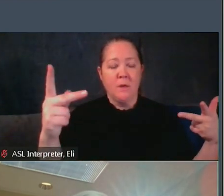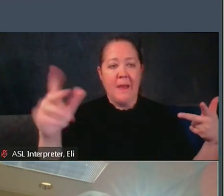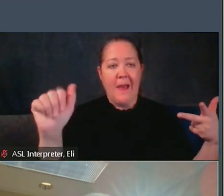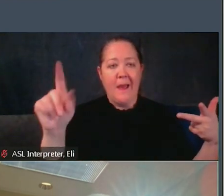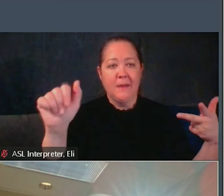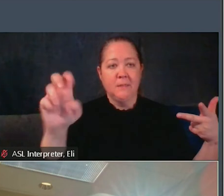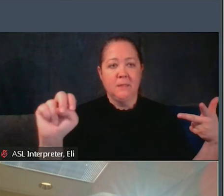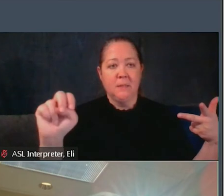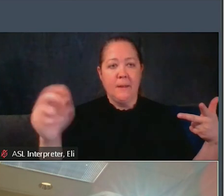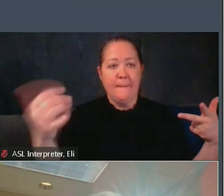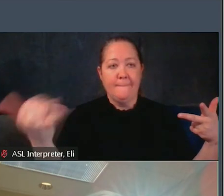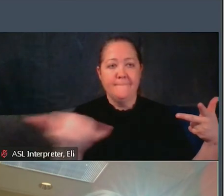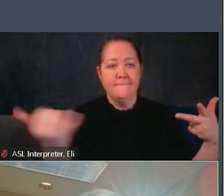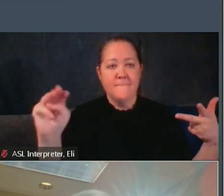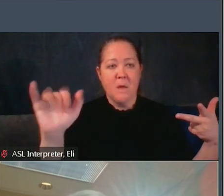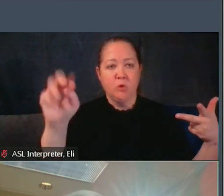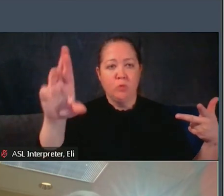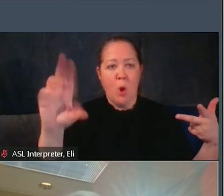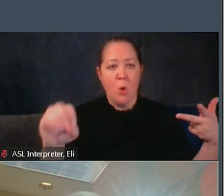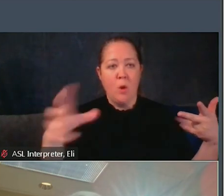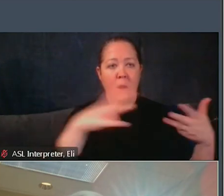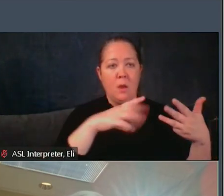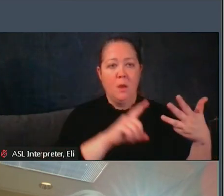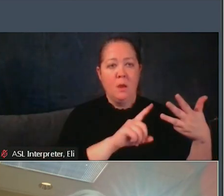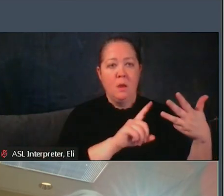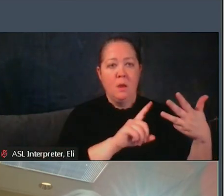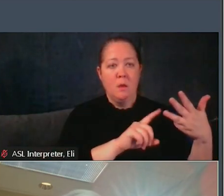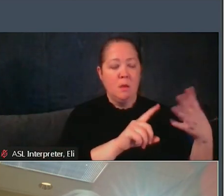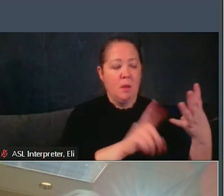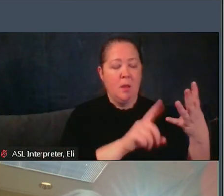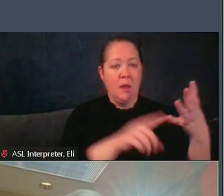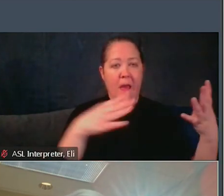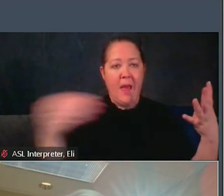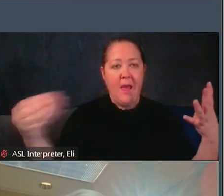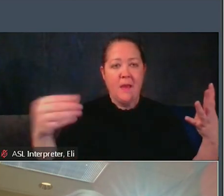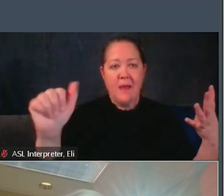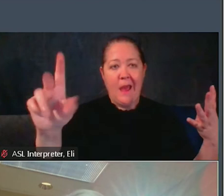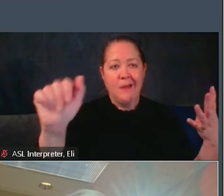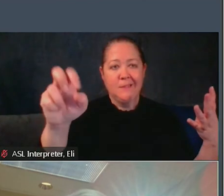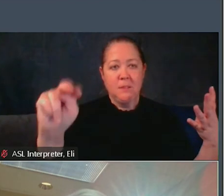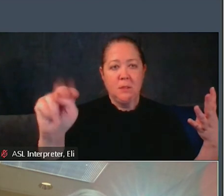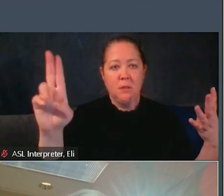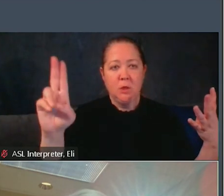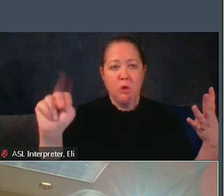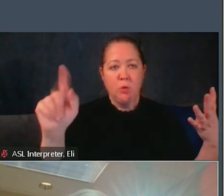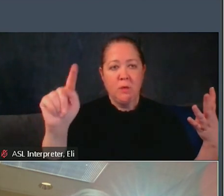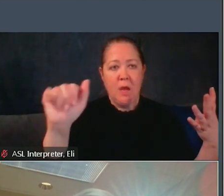Okay. The, the County staff described this facility as merely adding 20